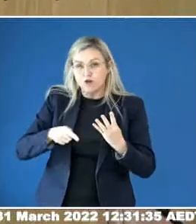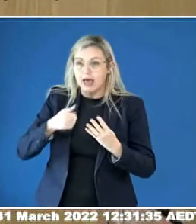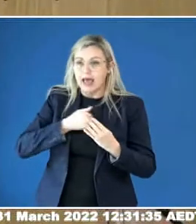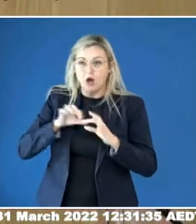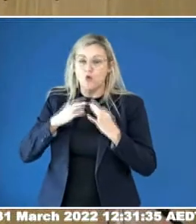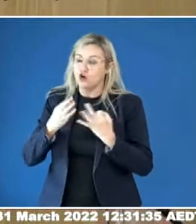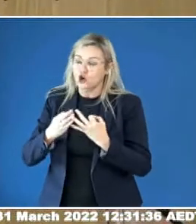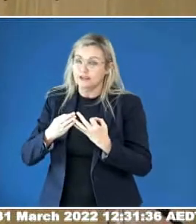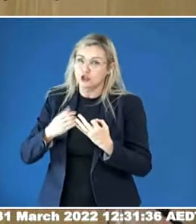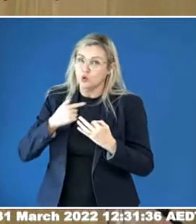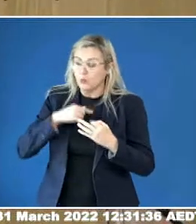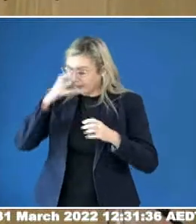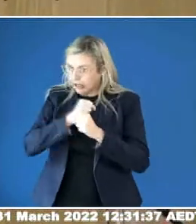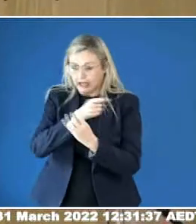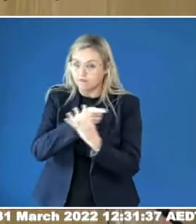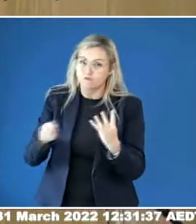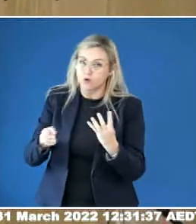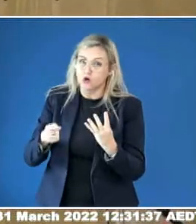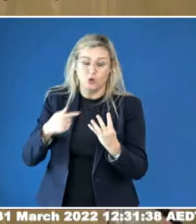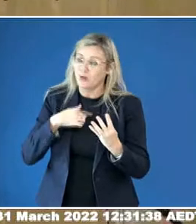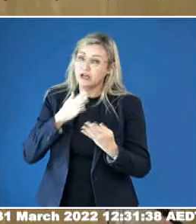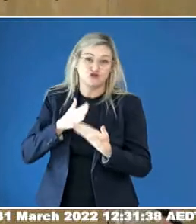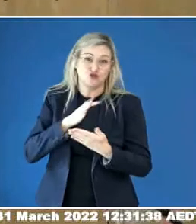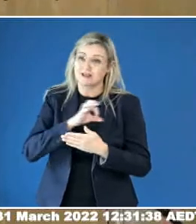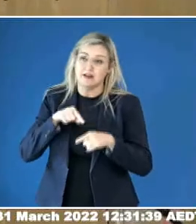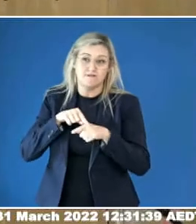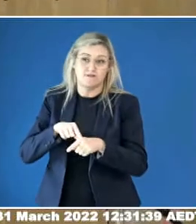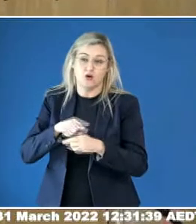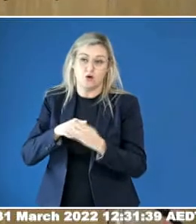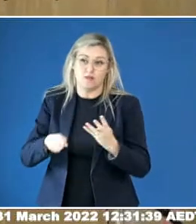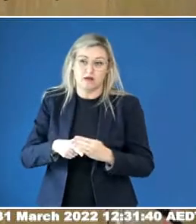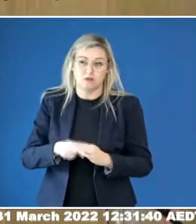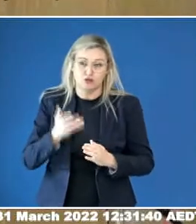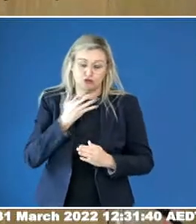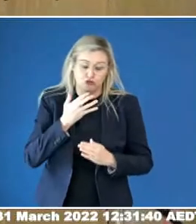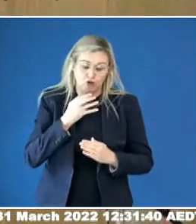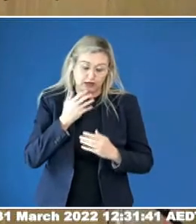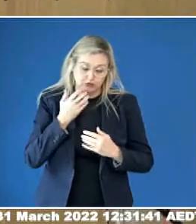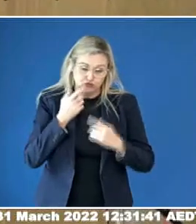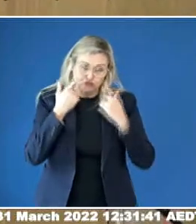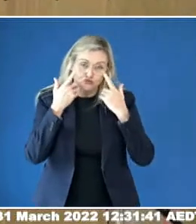Sorry. CHAIR: That's all right. Take your time, Ms Cumming.